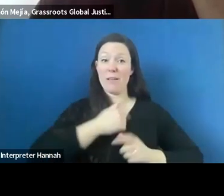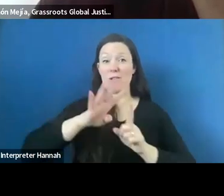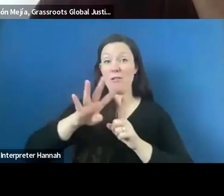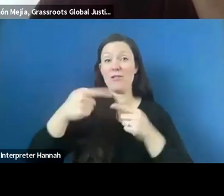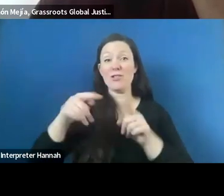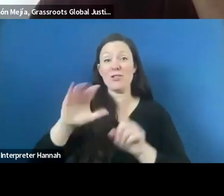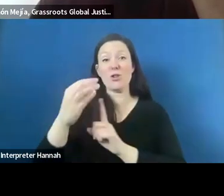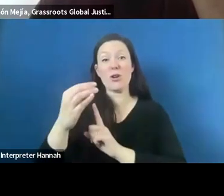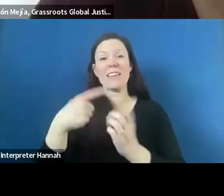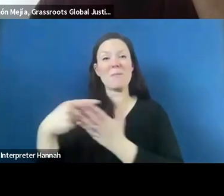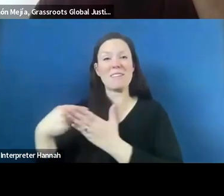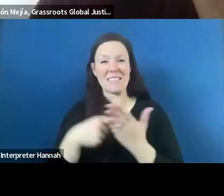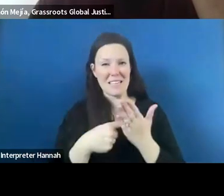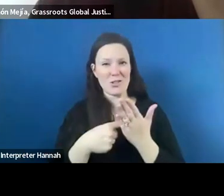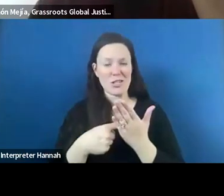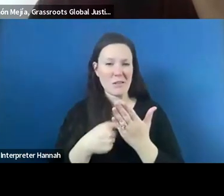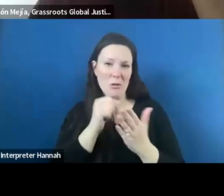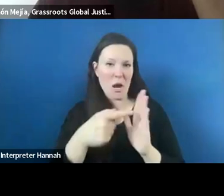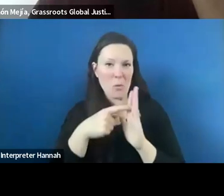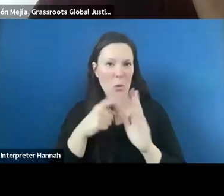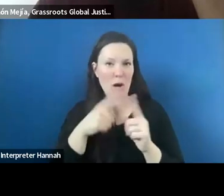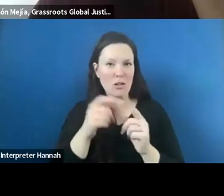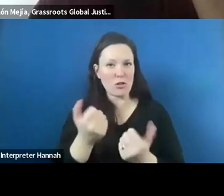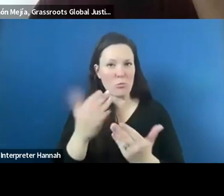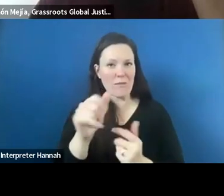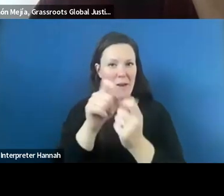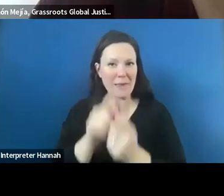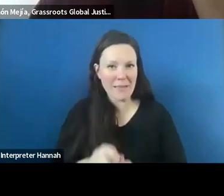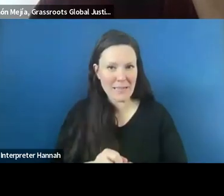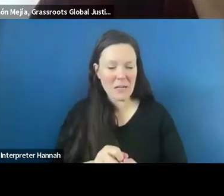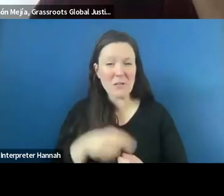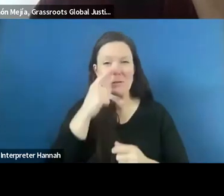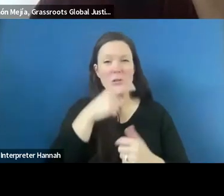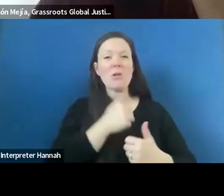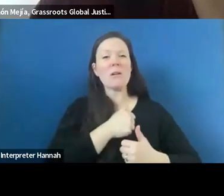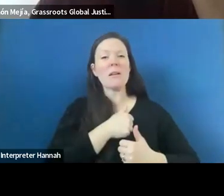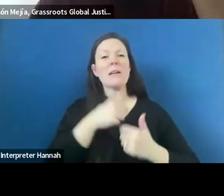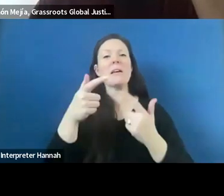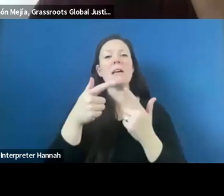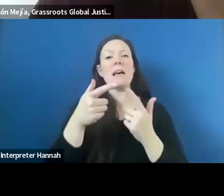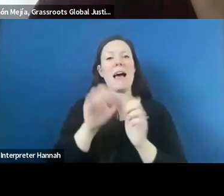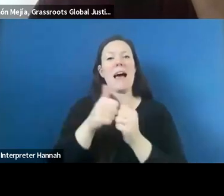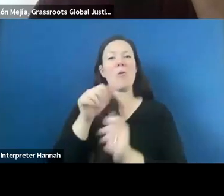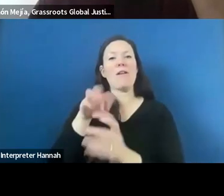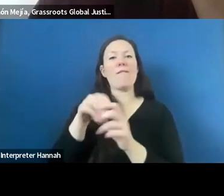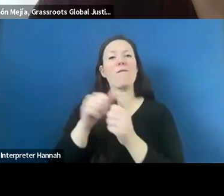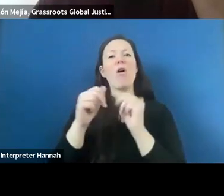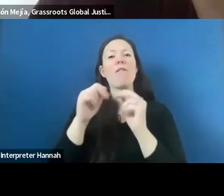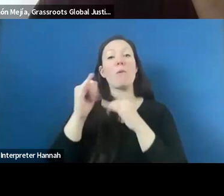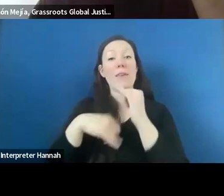So talk a little bit about the role that militaries that militarization has played in these international climate talks and how much talk of war